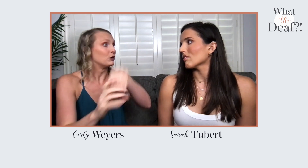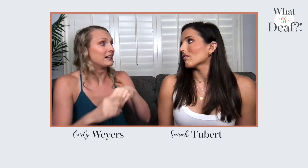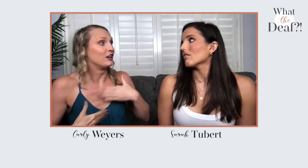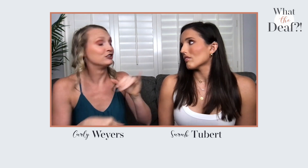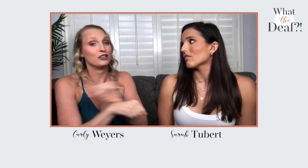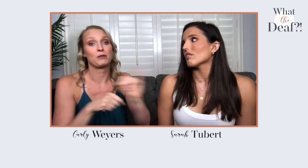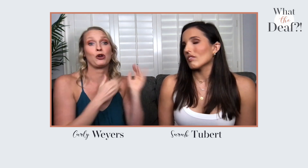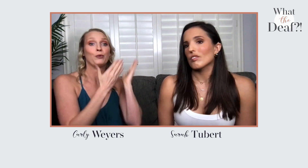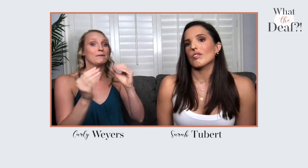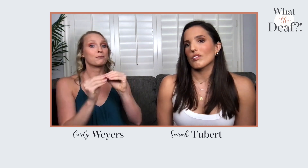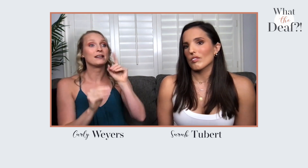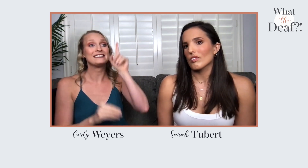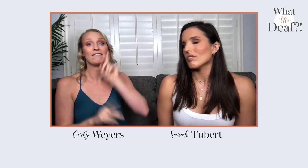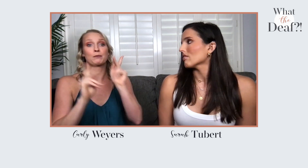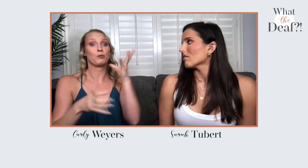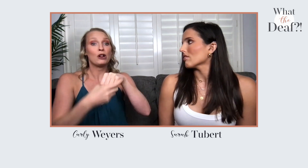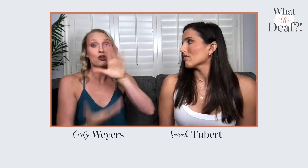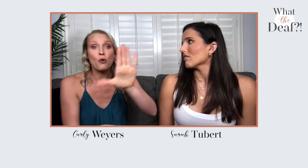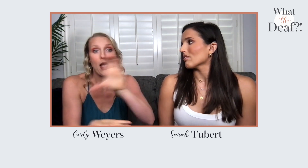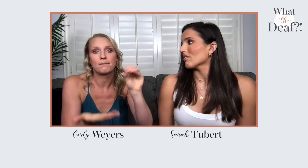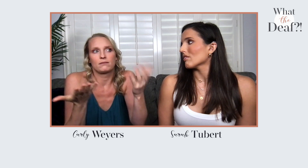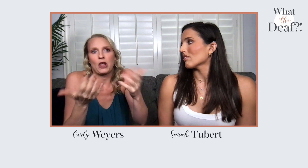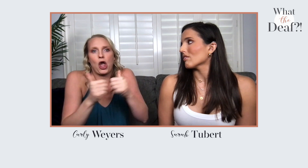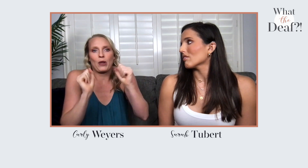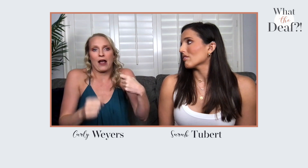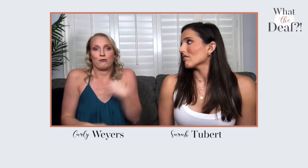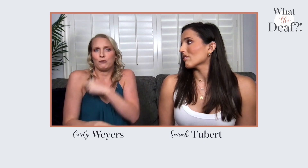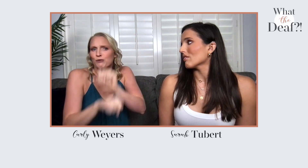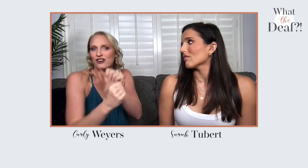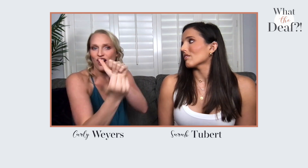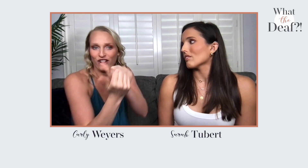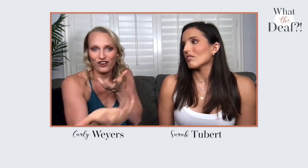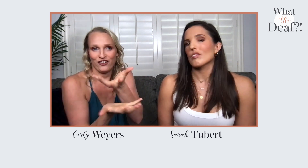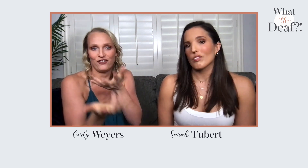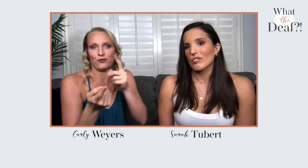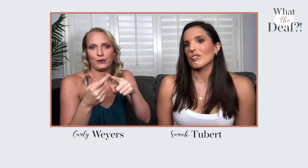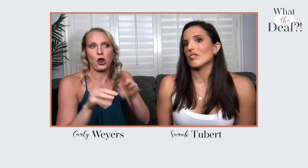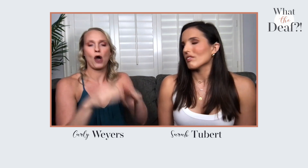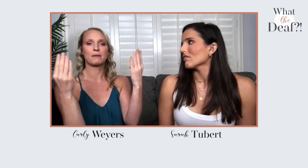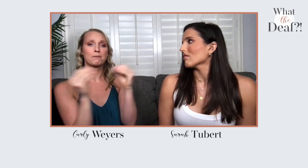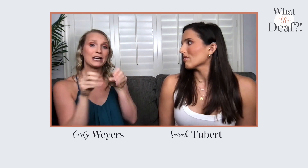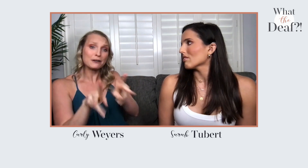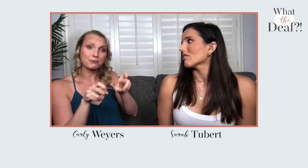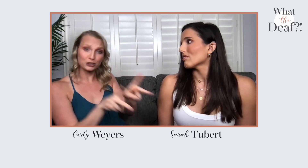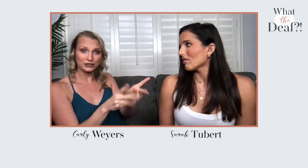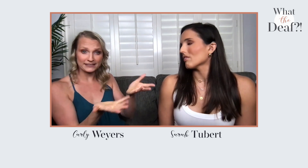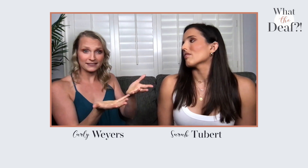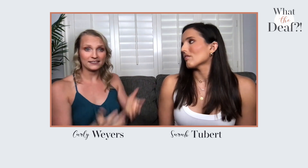that would love to be a part of the entertainment industry and be a part of your company, so how can we best work together and open up more opportunities?